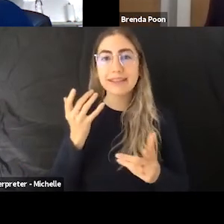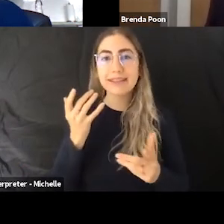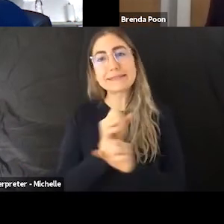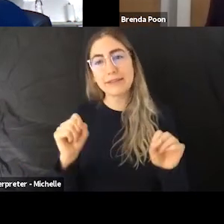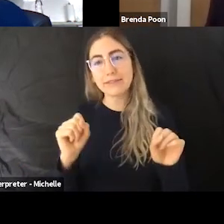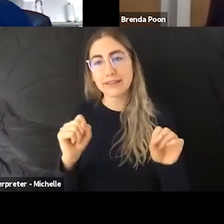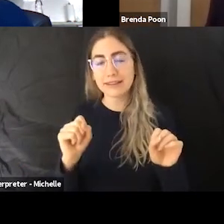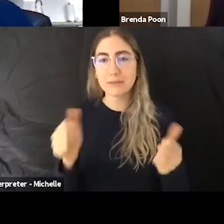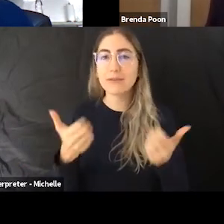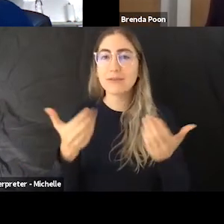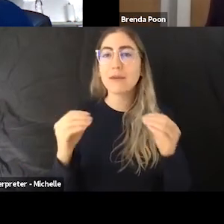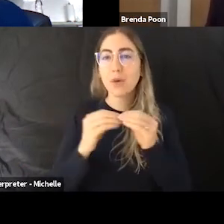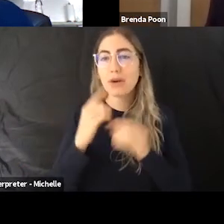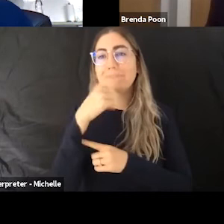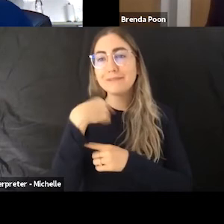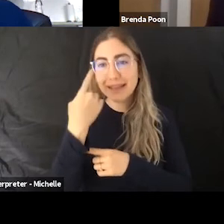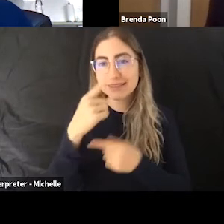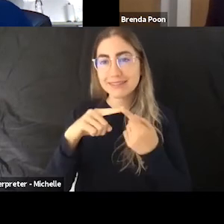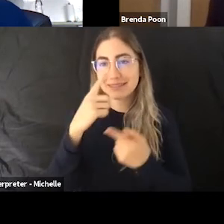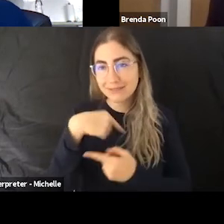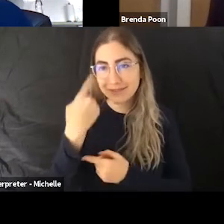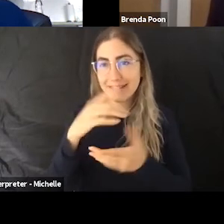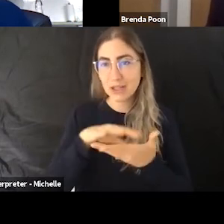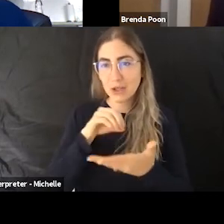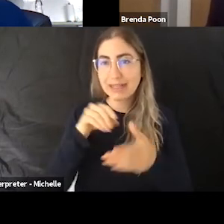LEARNING SUPPORTS SO, IF POSSIBLE, AND THIS COULD BE DONE SAFELY, PROVIDING MORE FACE-TO-FACE LEARNING